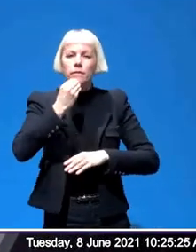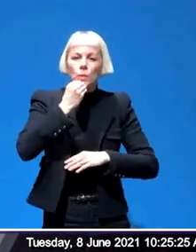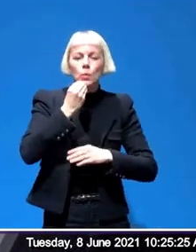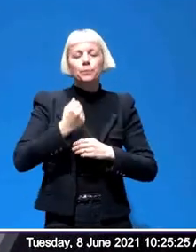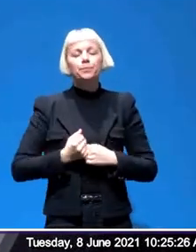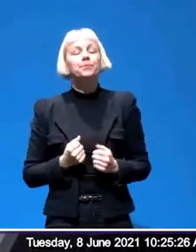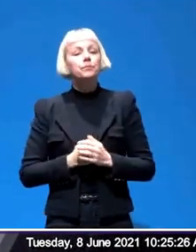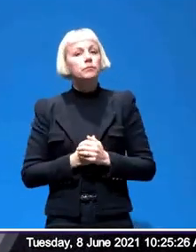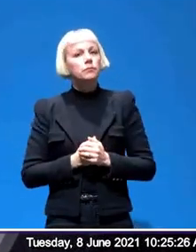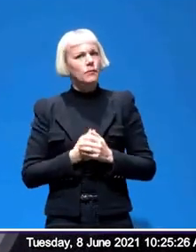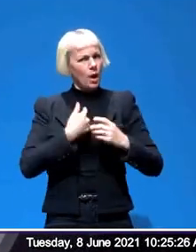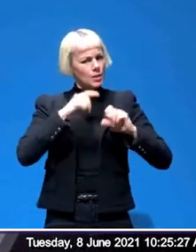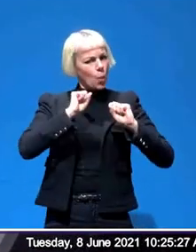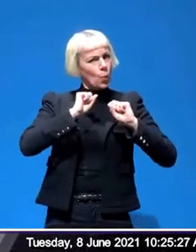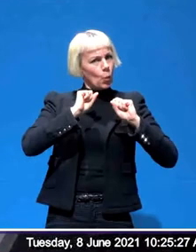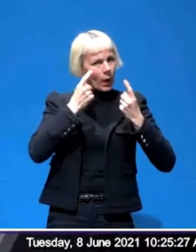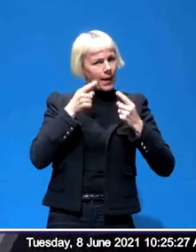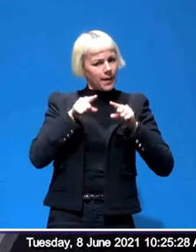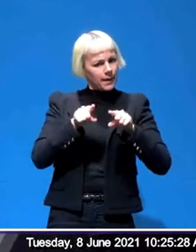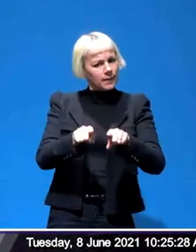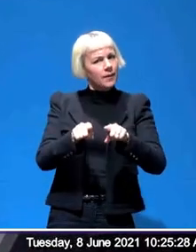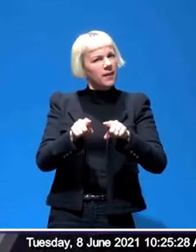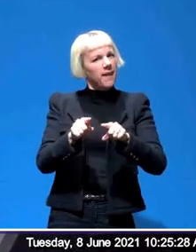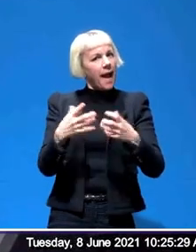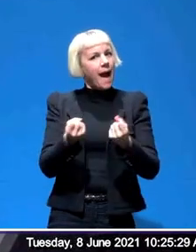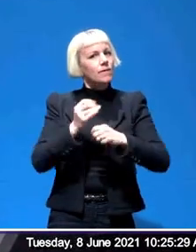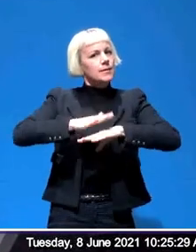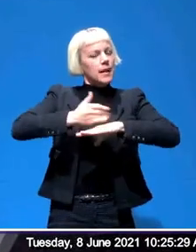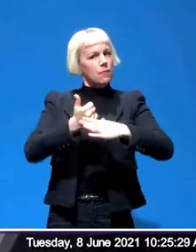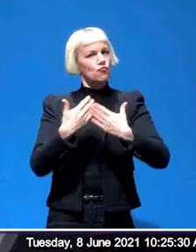that the same arrangements were in place for Daniel when he lived at N Street.